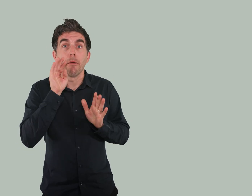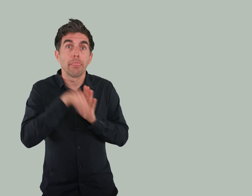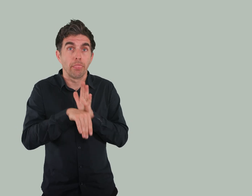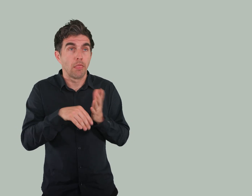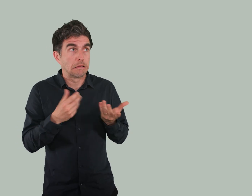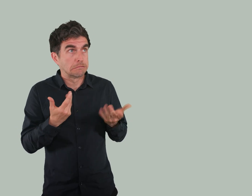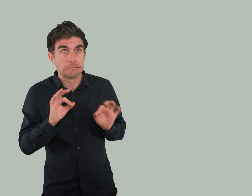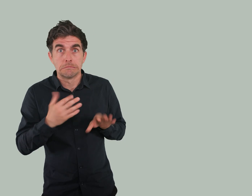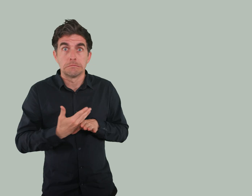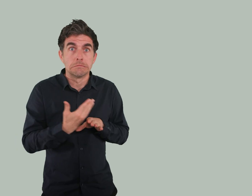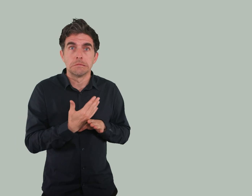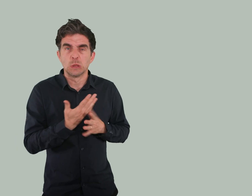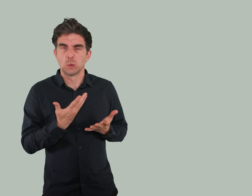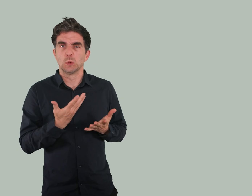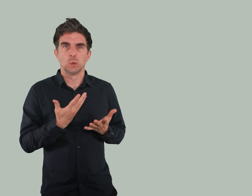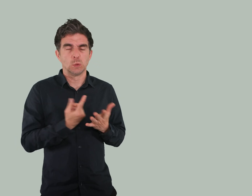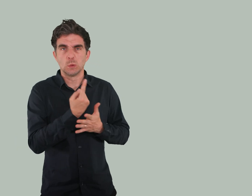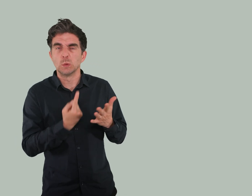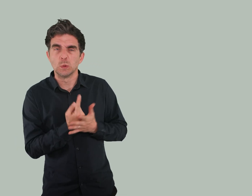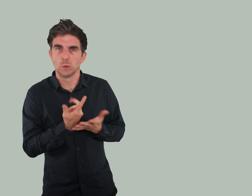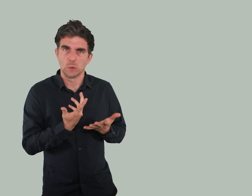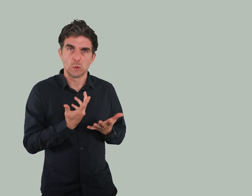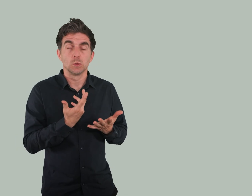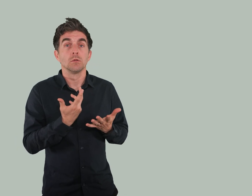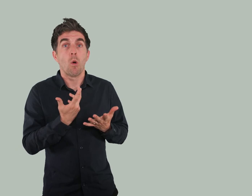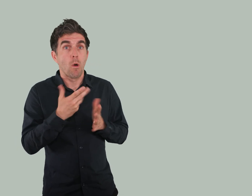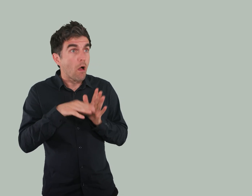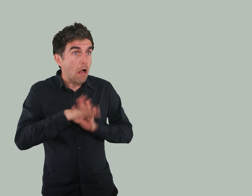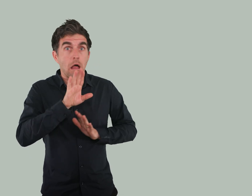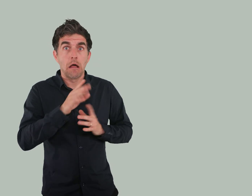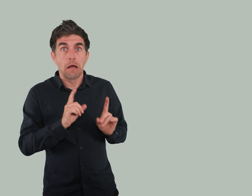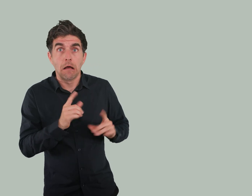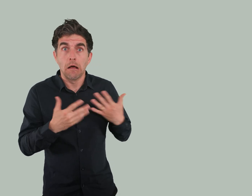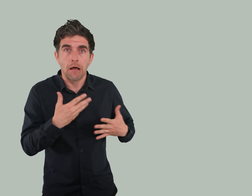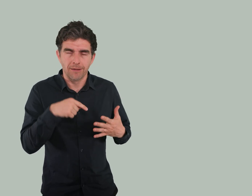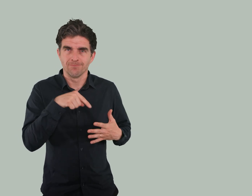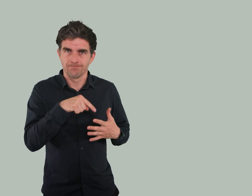of economic demand rising or falling.